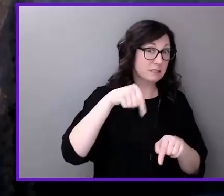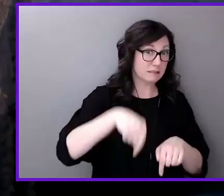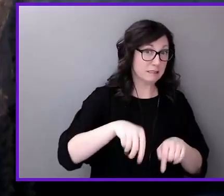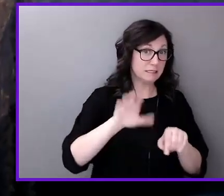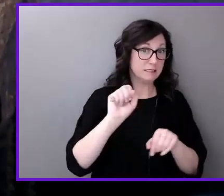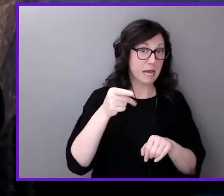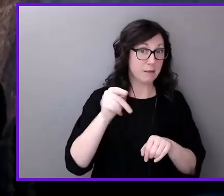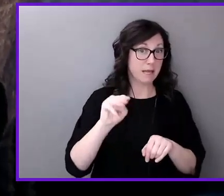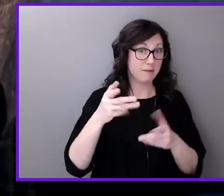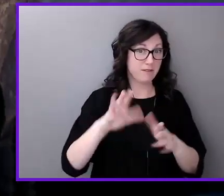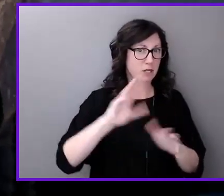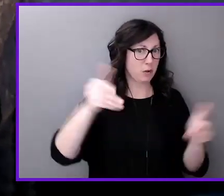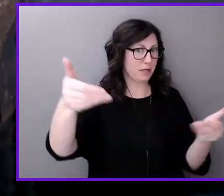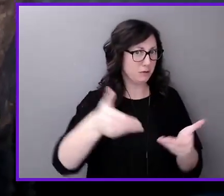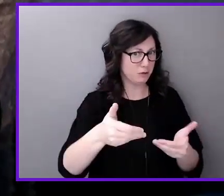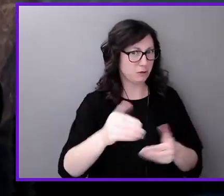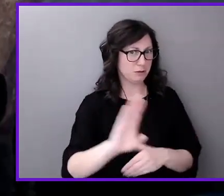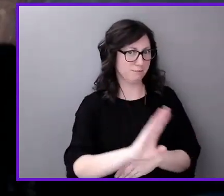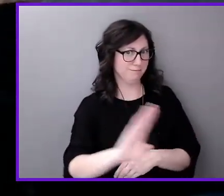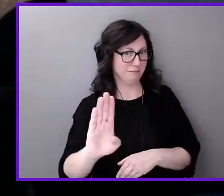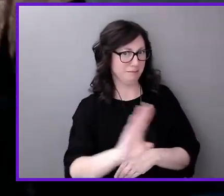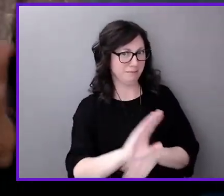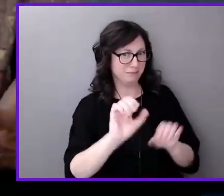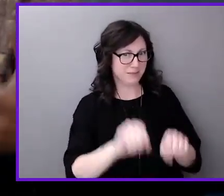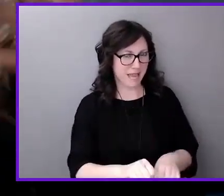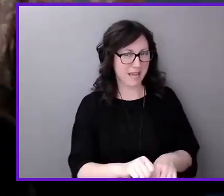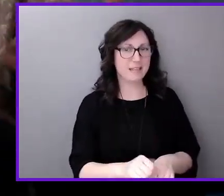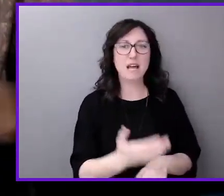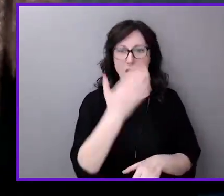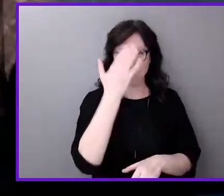for a further discussion because we know there’s a competition deadline coming up